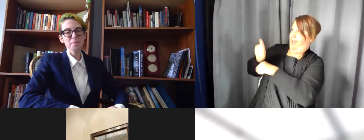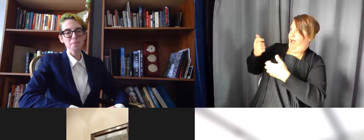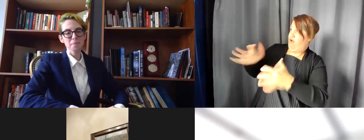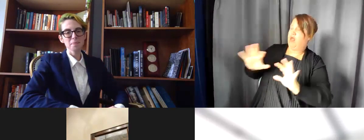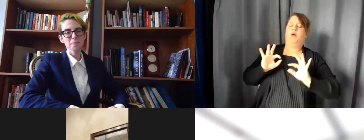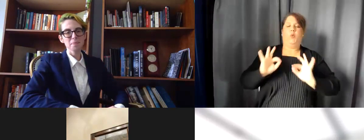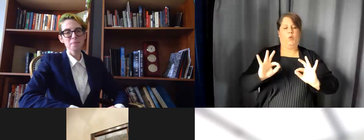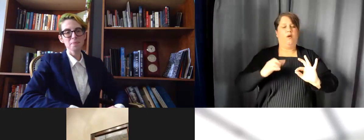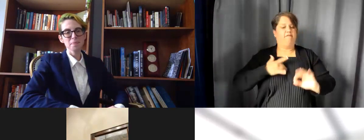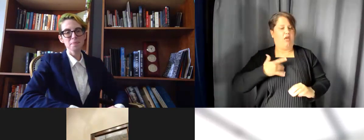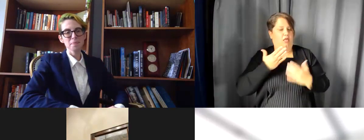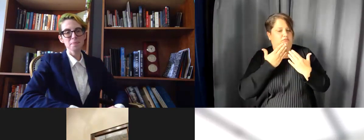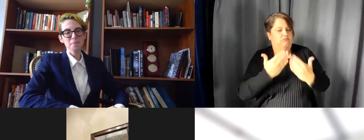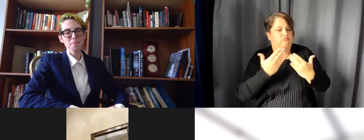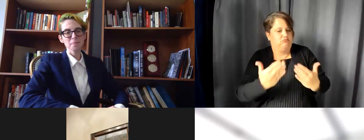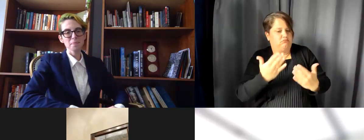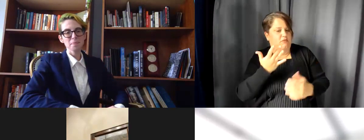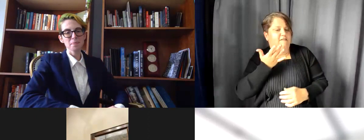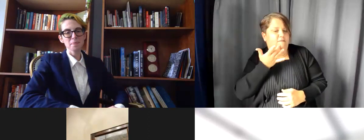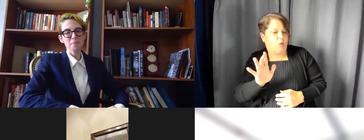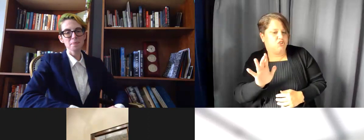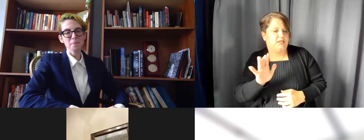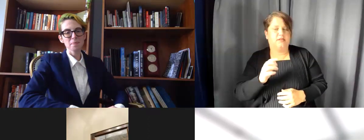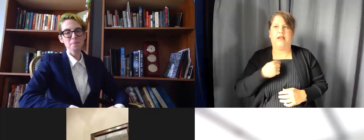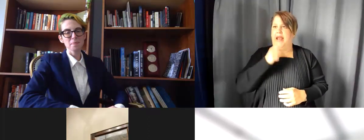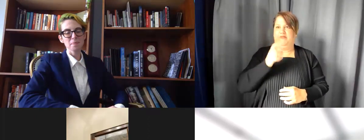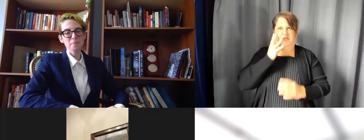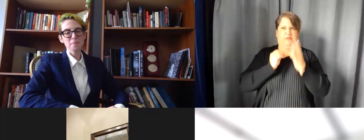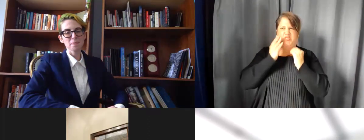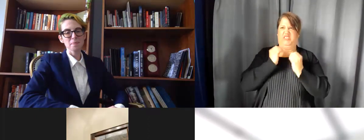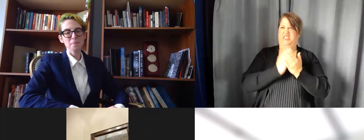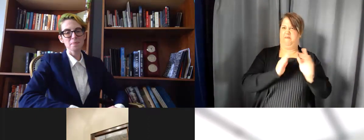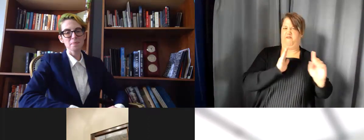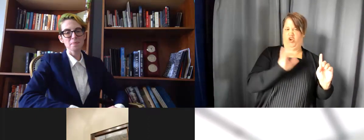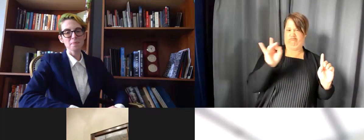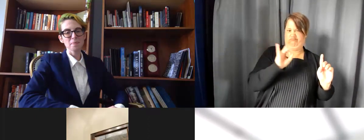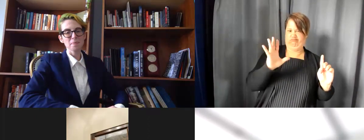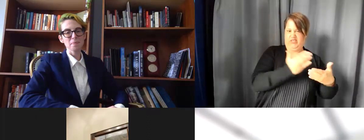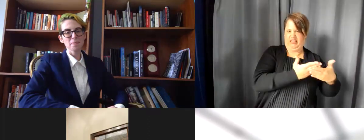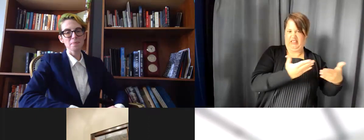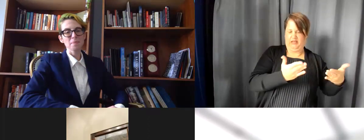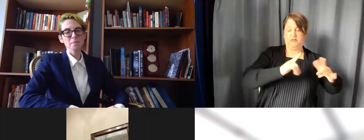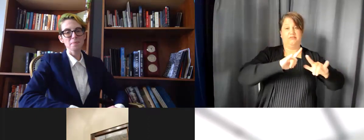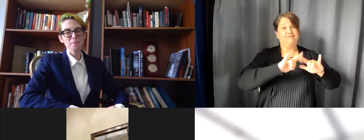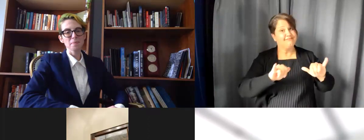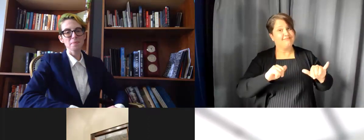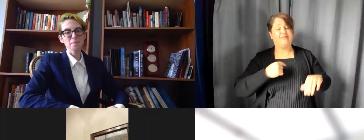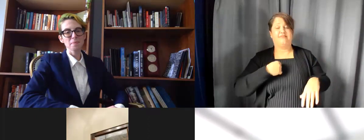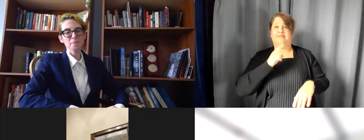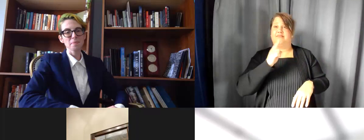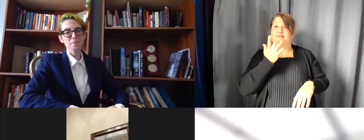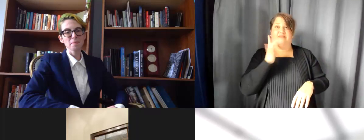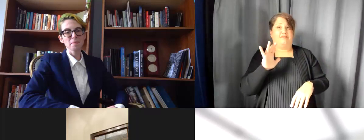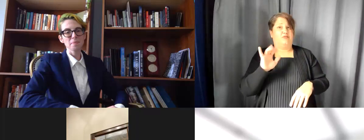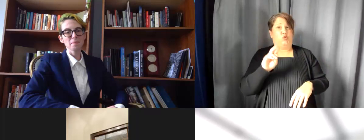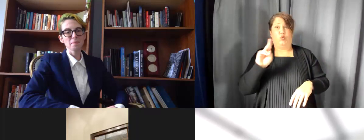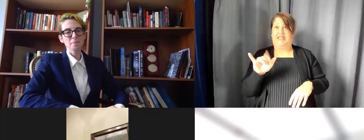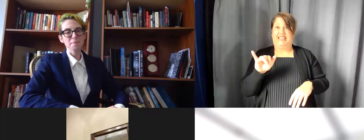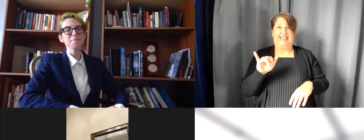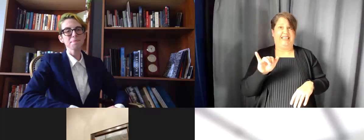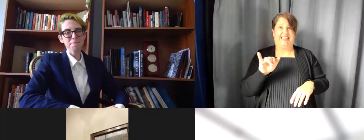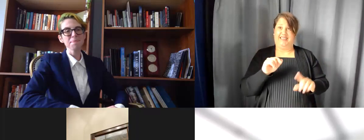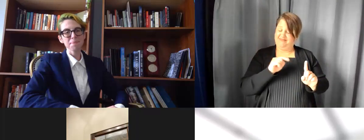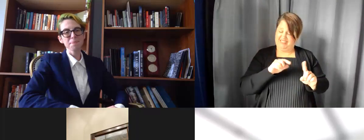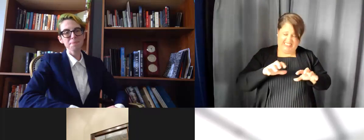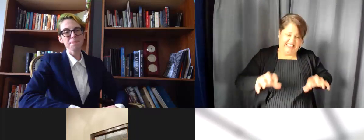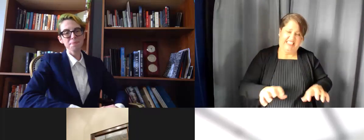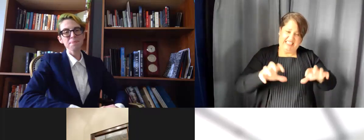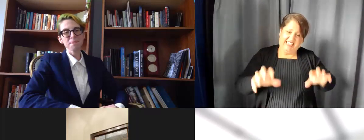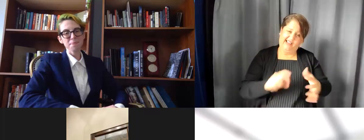Grace: I didn't need to experience some of the things that Judy did. But then I again, I am just so fortunate that Judy did the things that Judy did, and